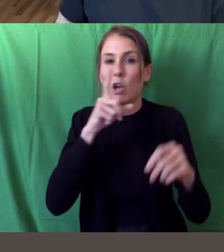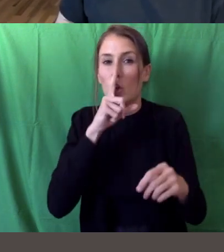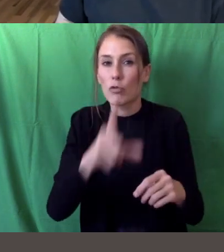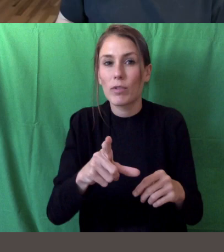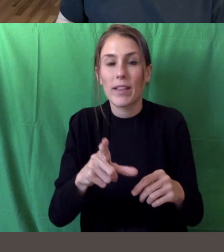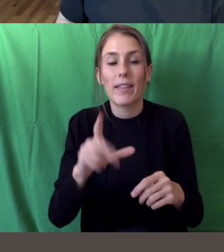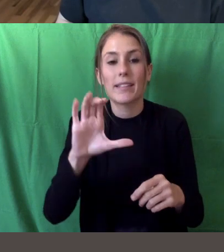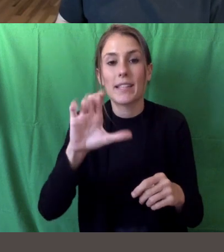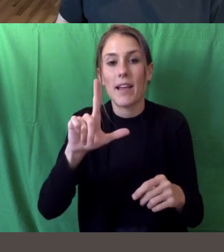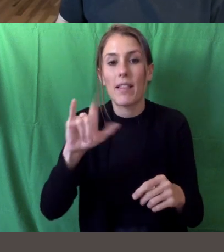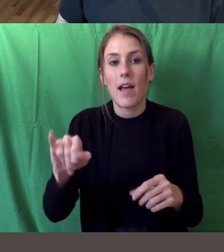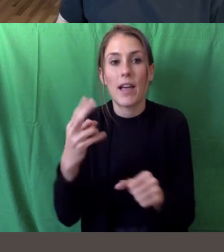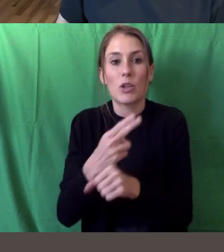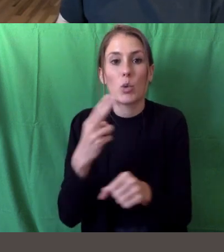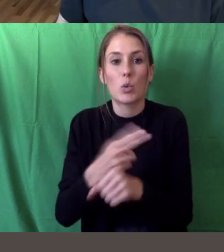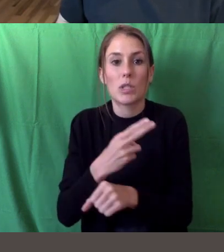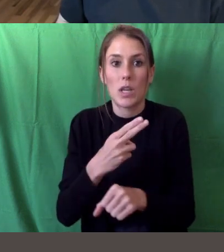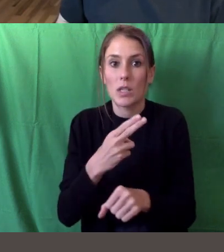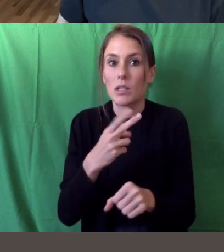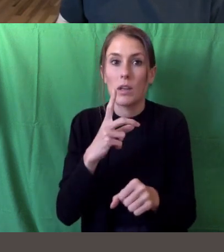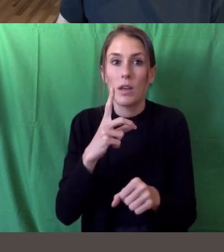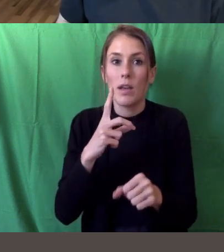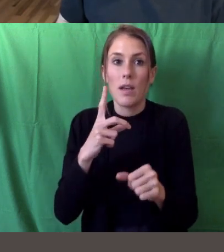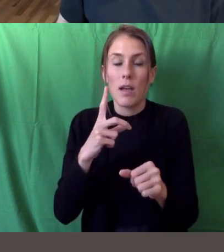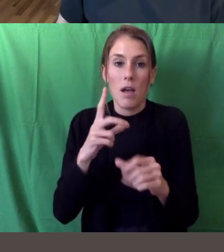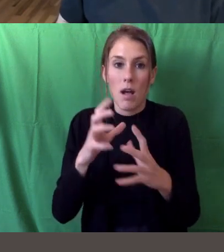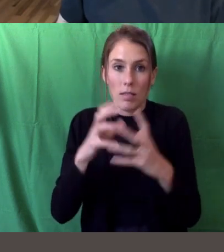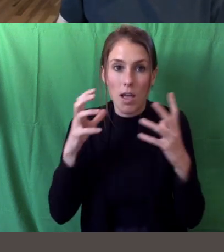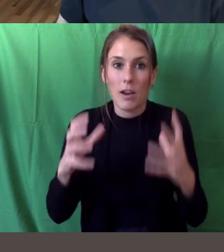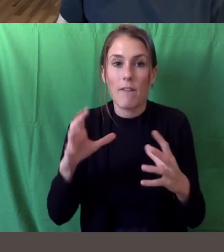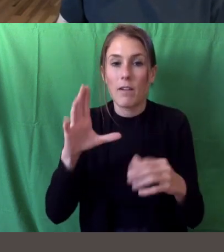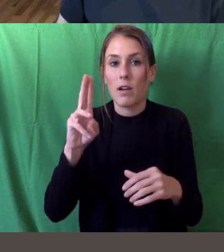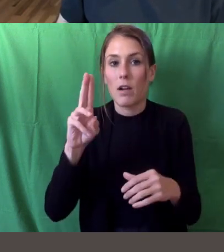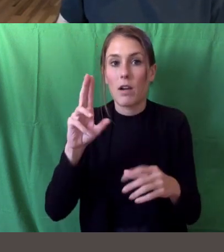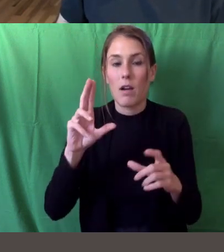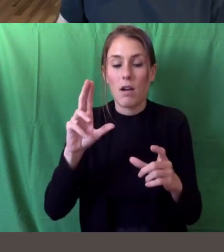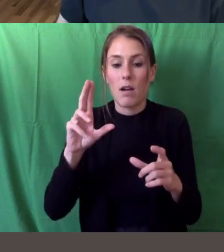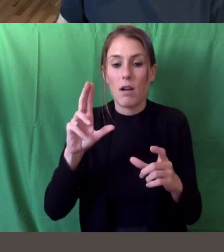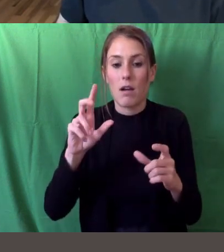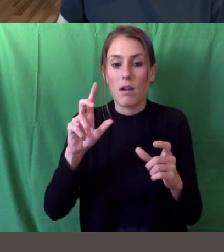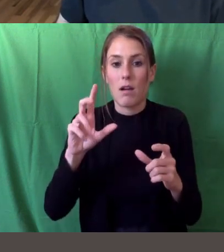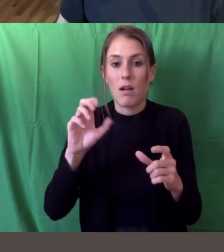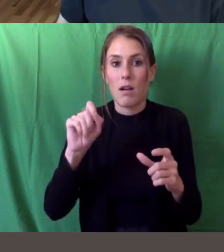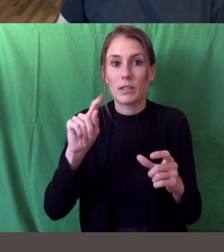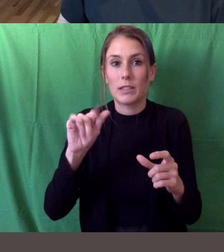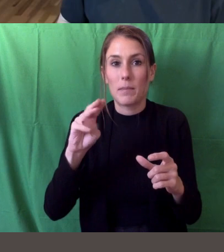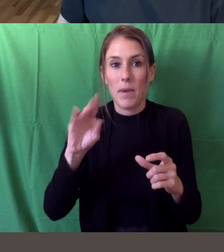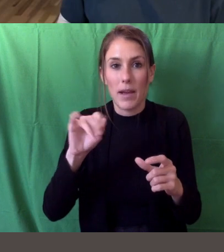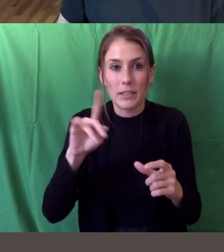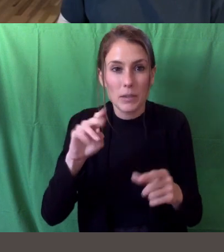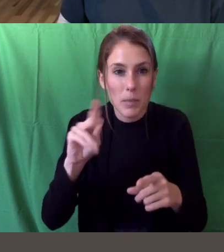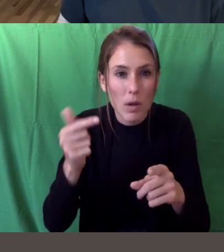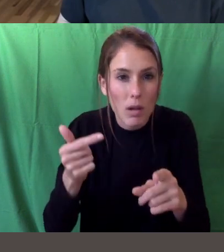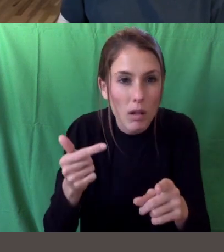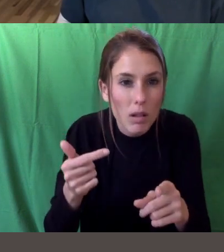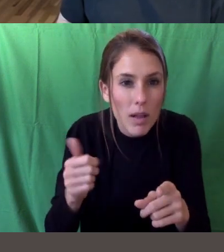in that the CLI uses extensible, customizable application templates that include everything you need to get an application up and running on Azure.